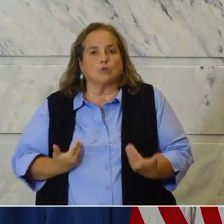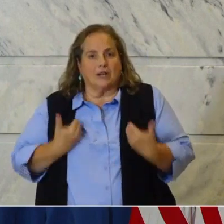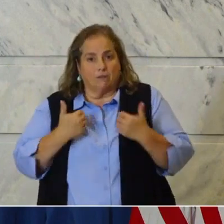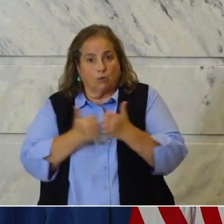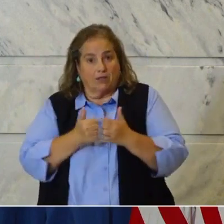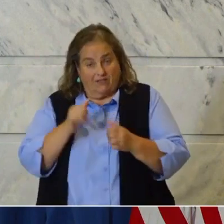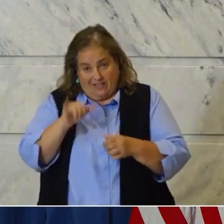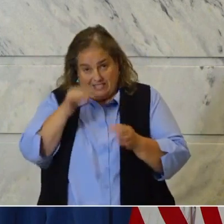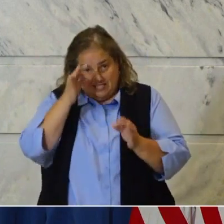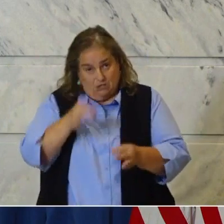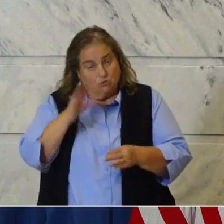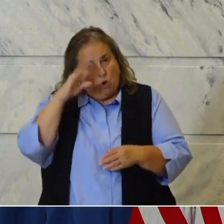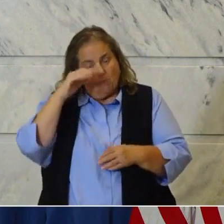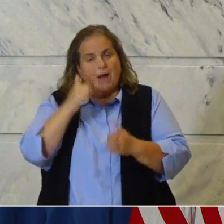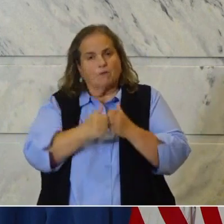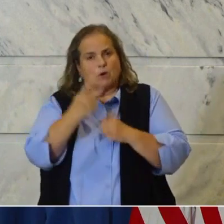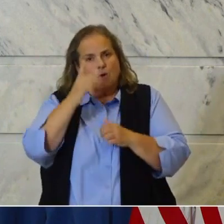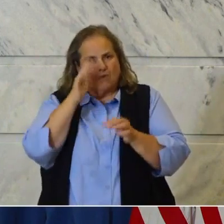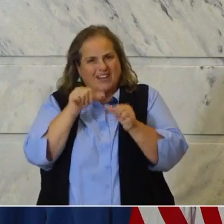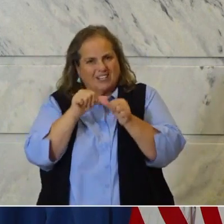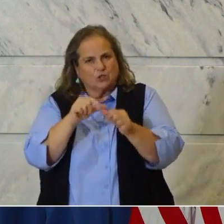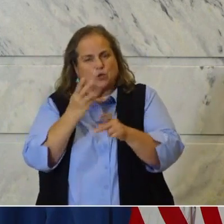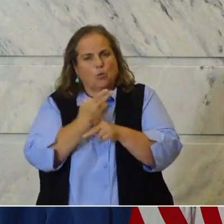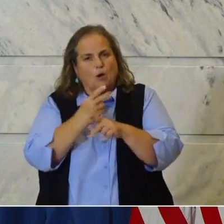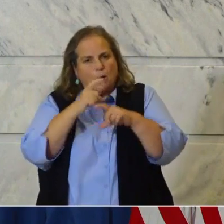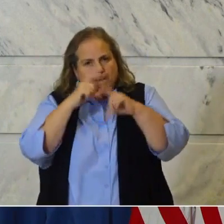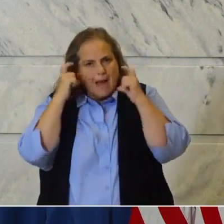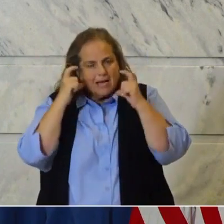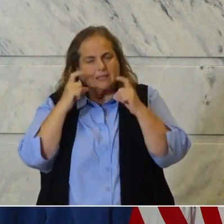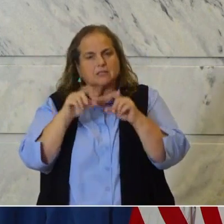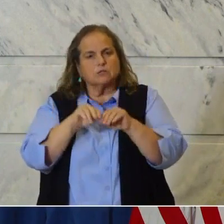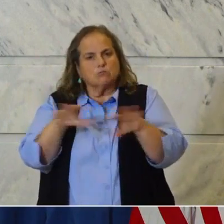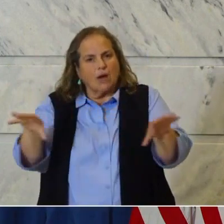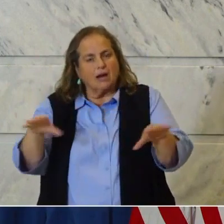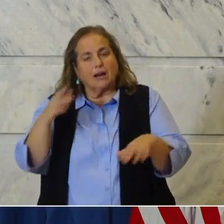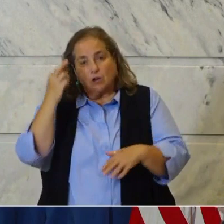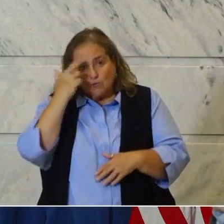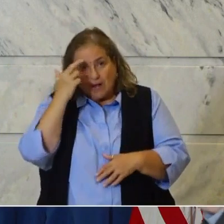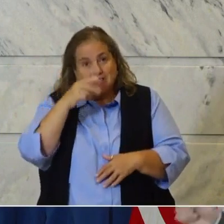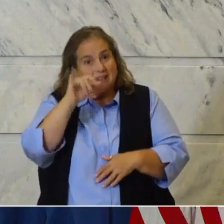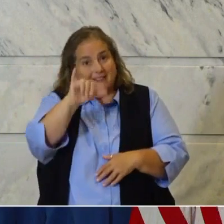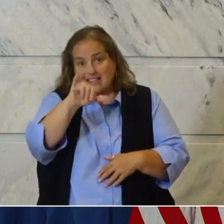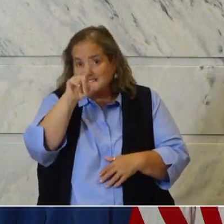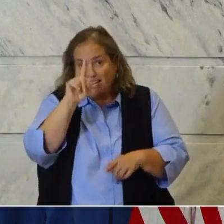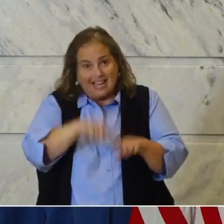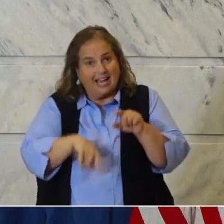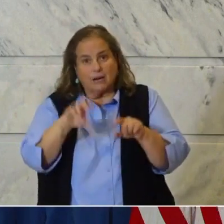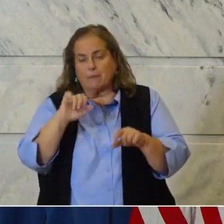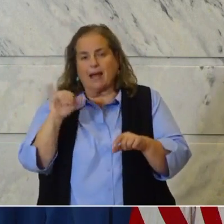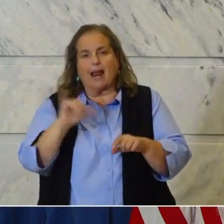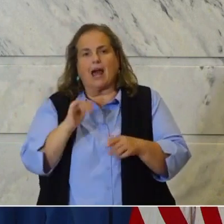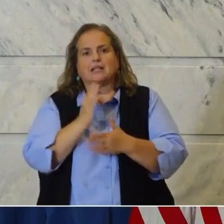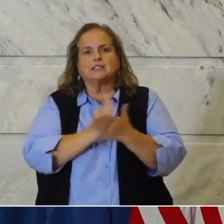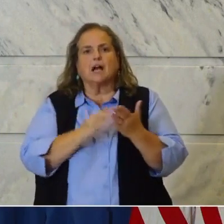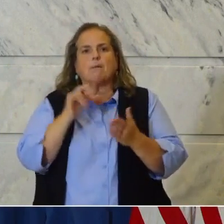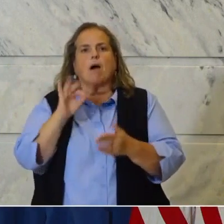continue to wear a mask will spread out and will realize that this can't be like some of the youth sports where everybody said will agree to anything